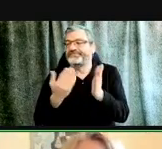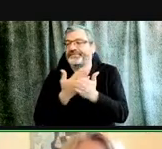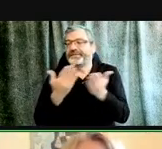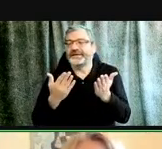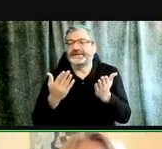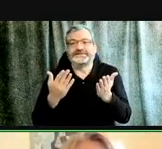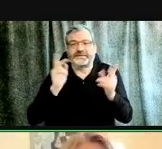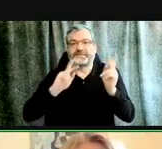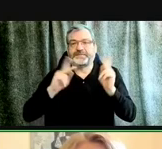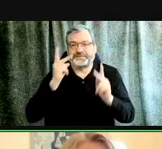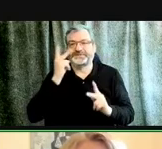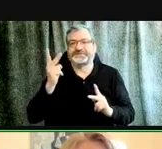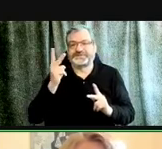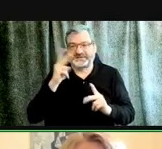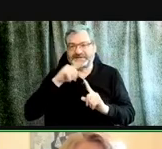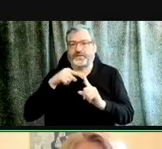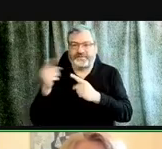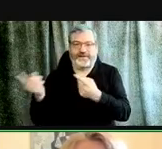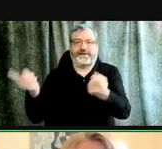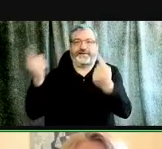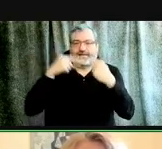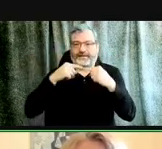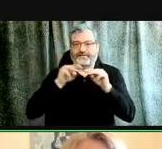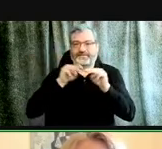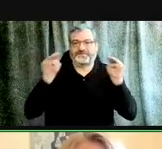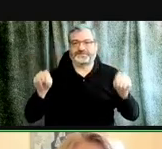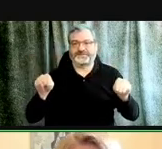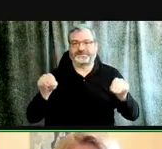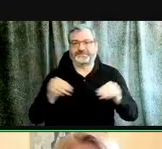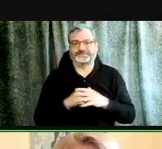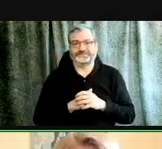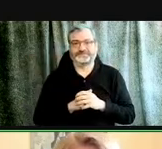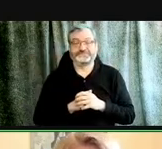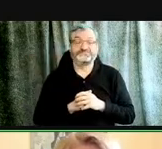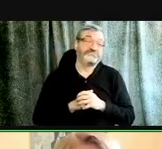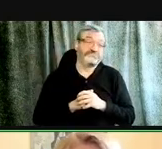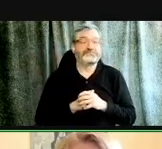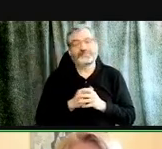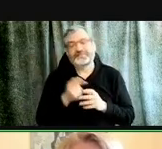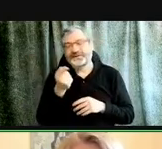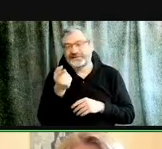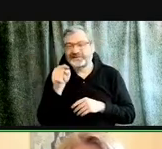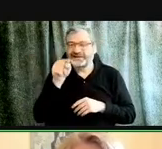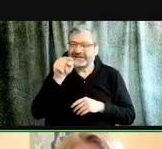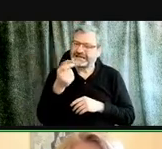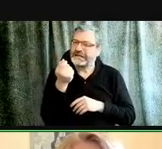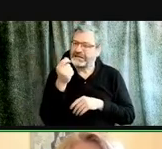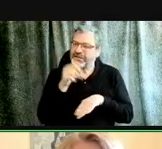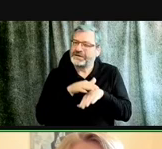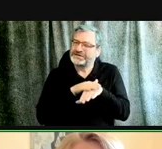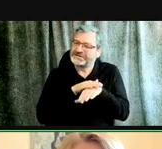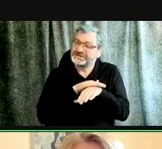And this has been a little bit slow rolling out.